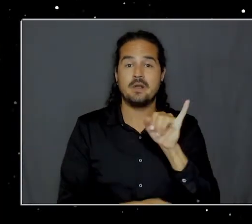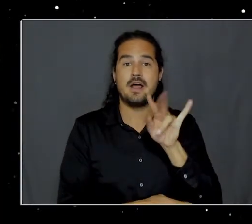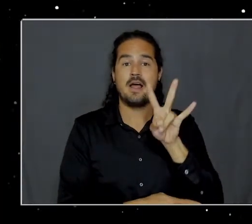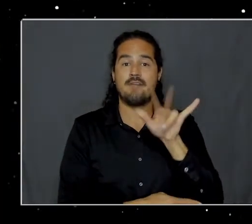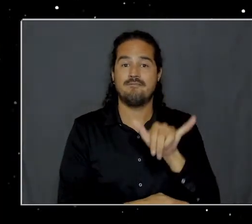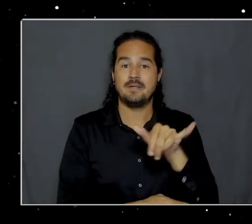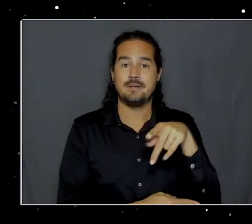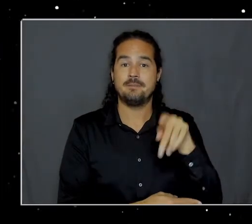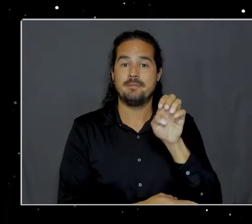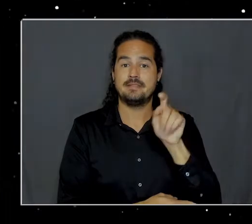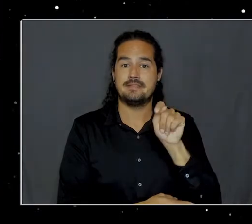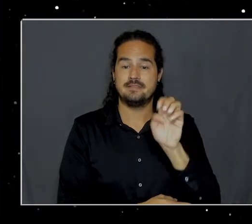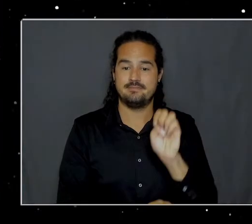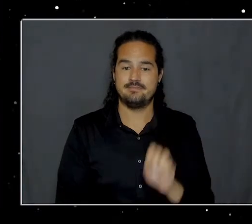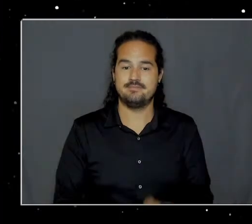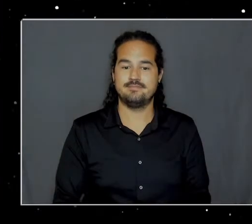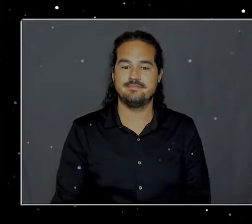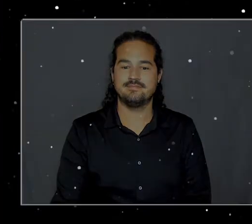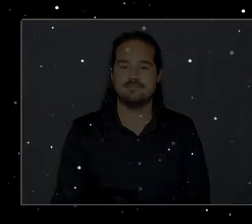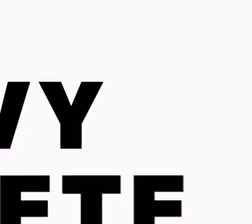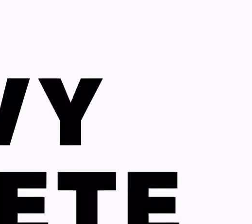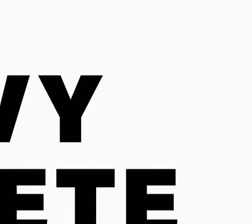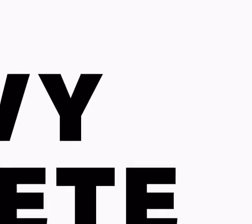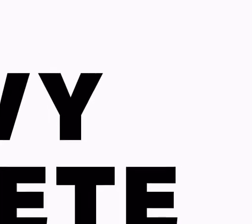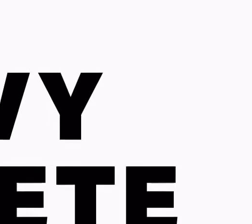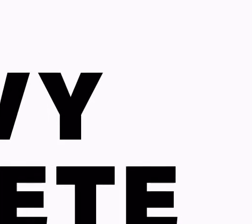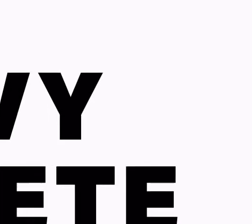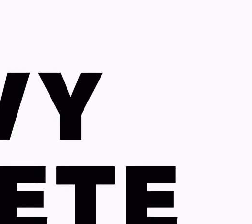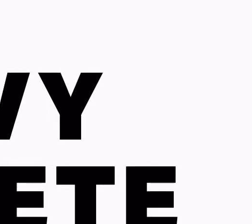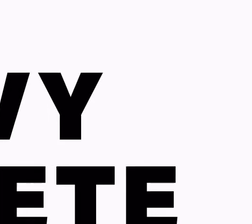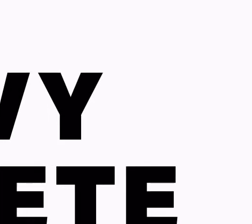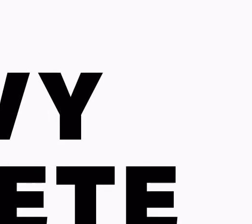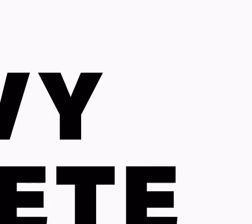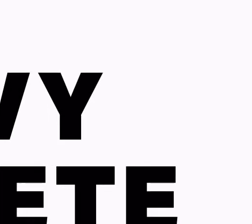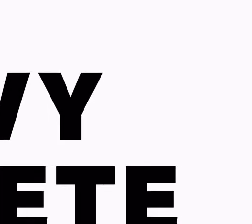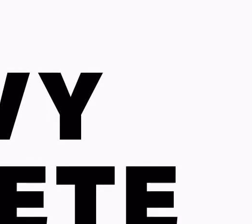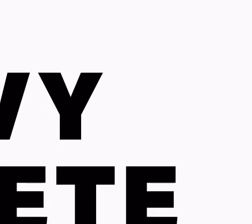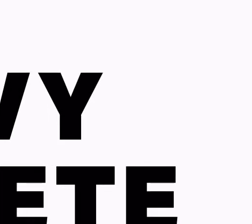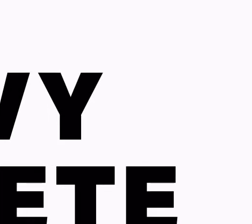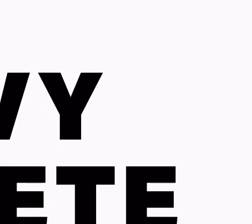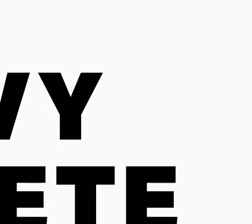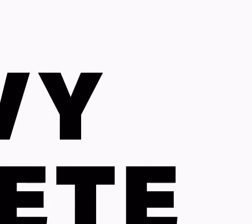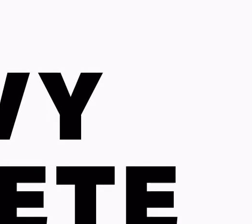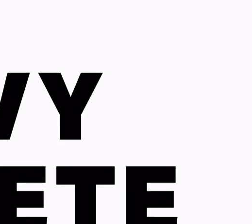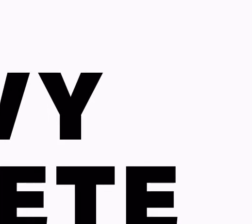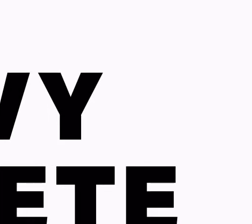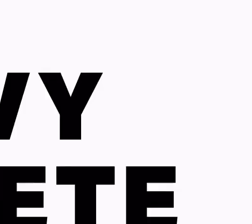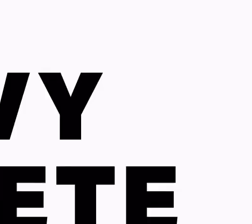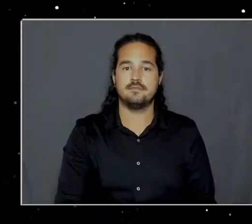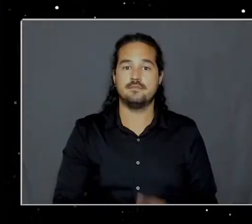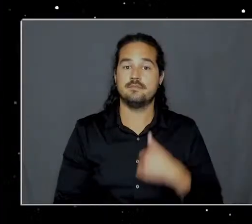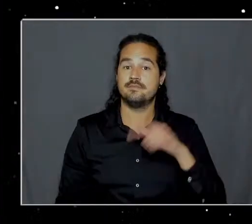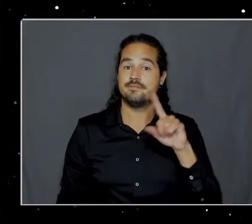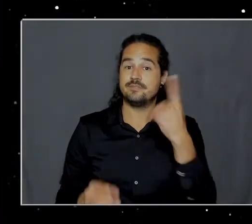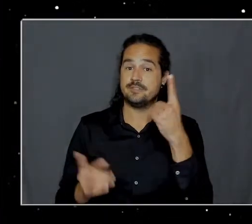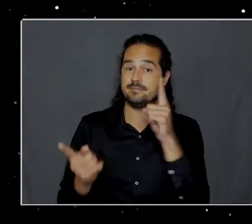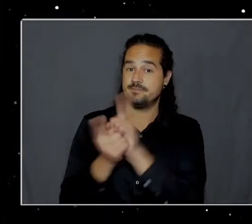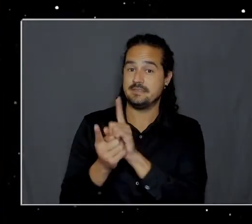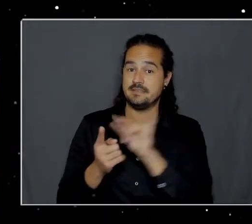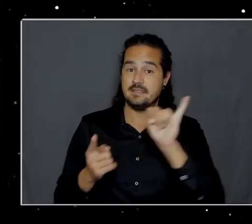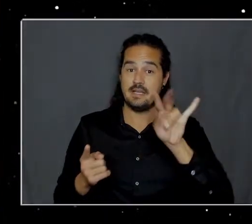THIS YEAR'S WINNER IS IVY PETE.